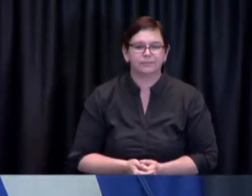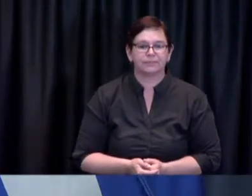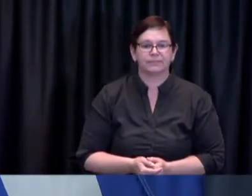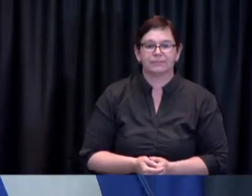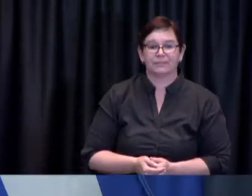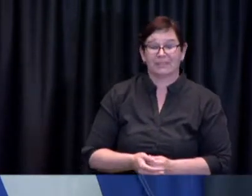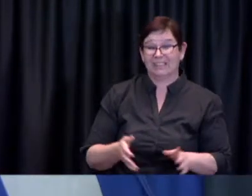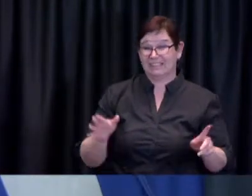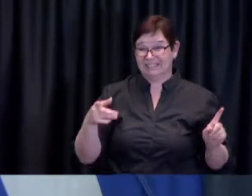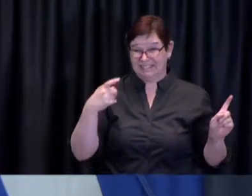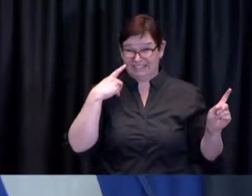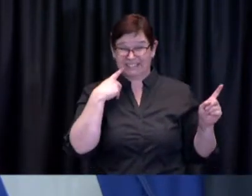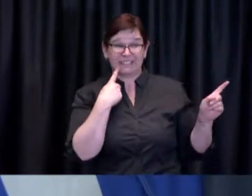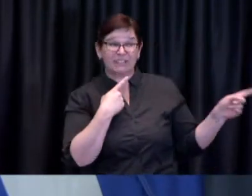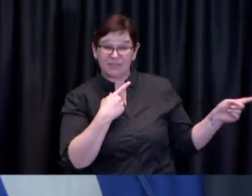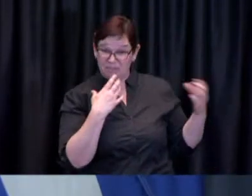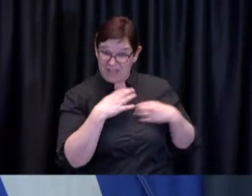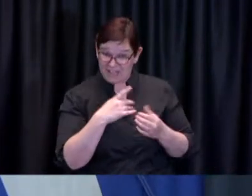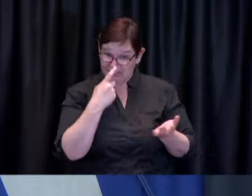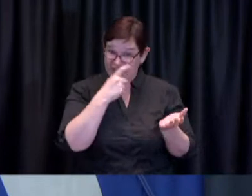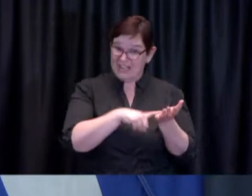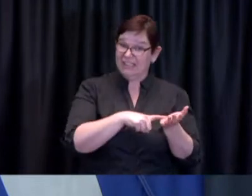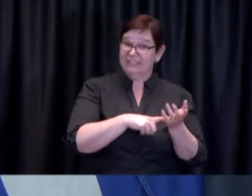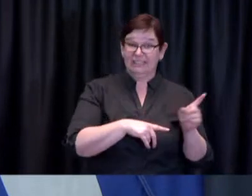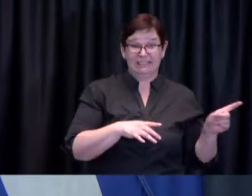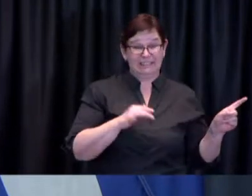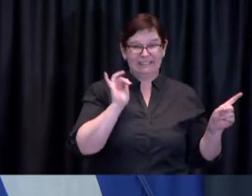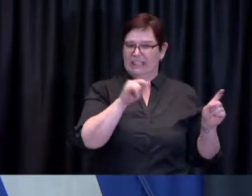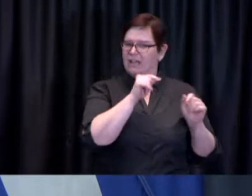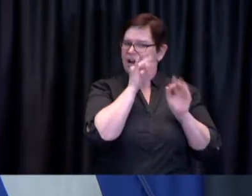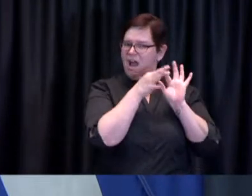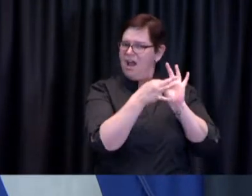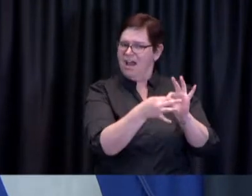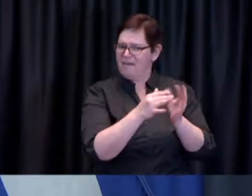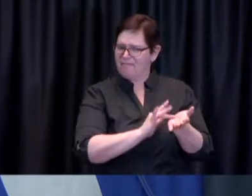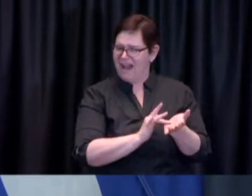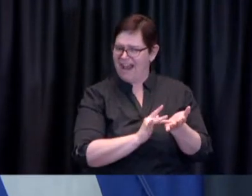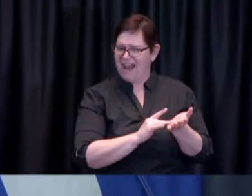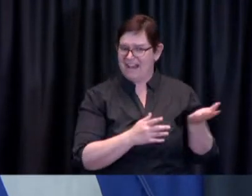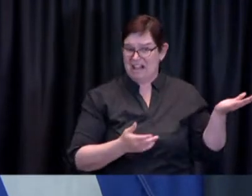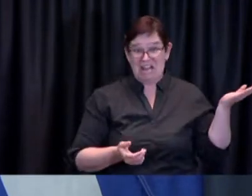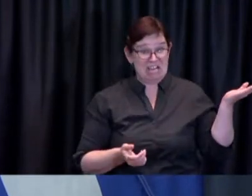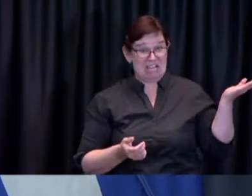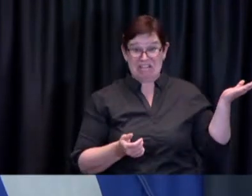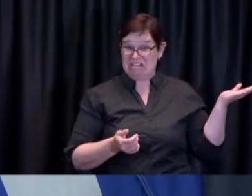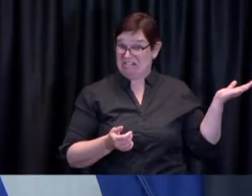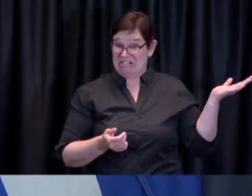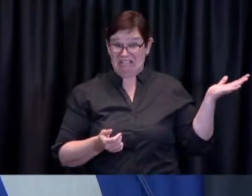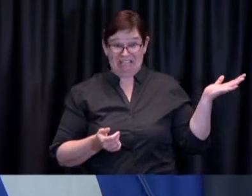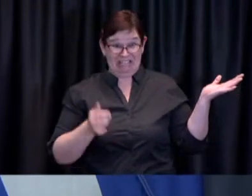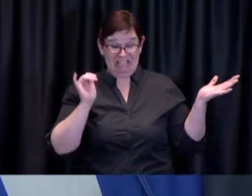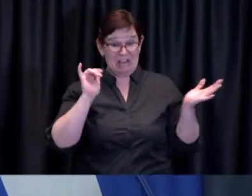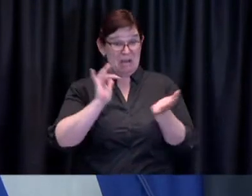thoughts may not be all that medical but in fact you know as important as the medical science is uh